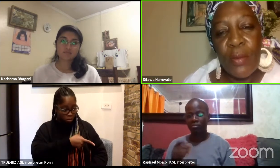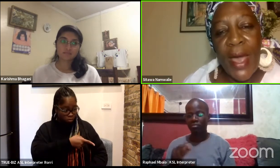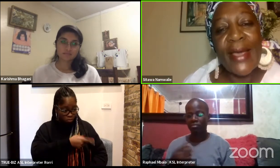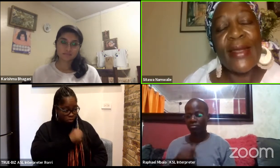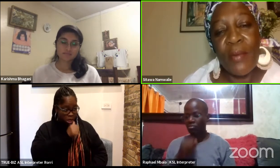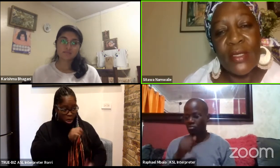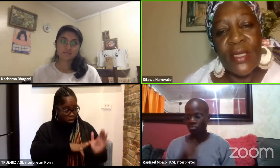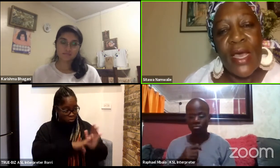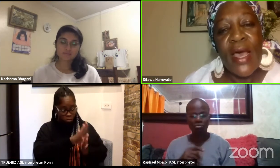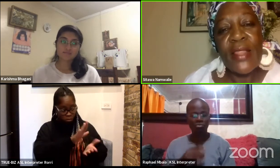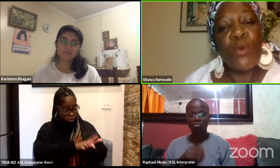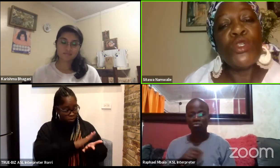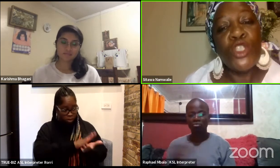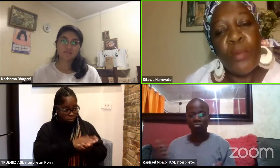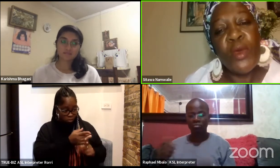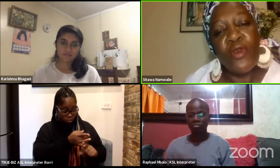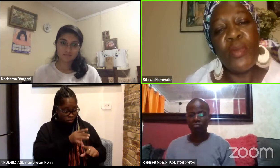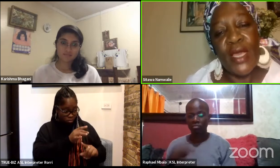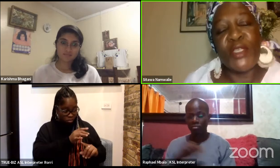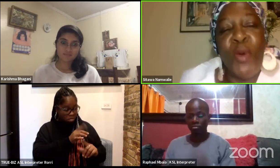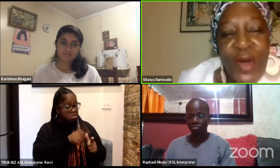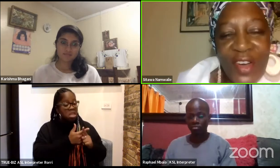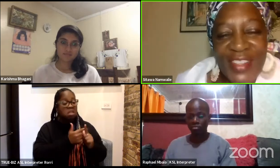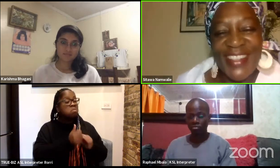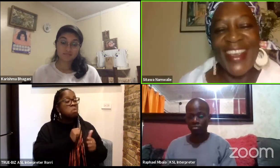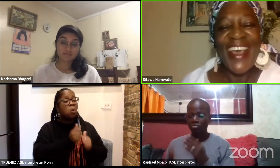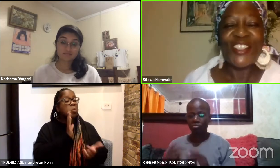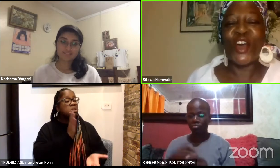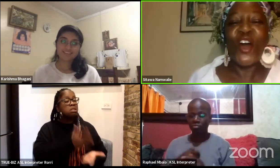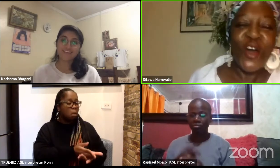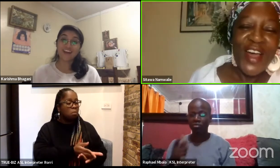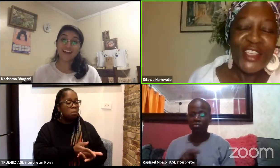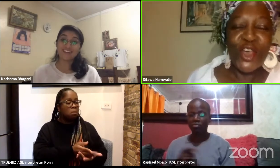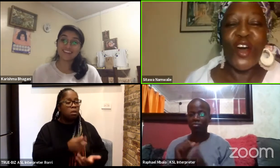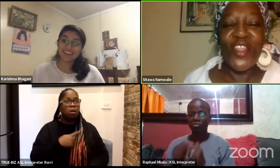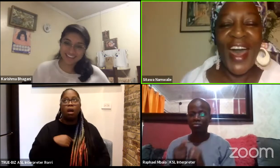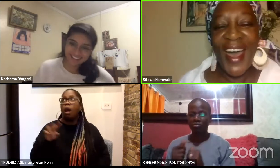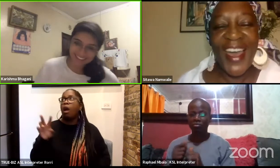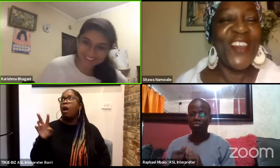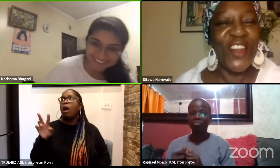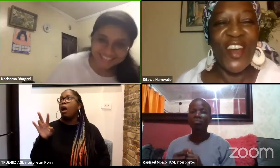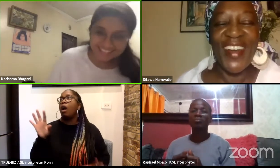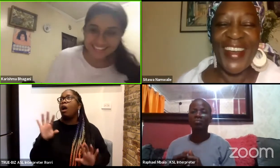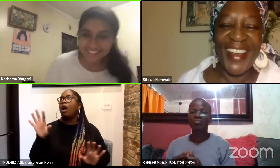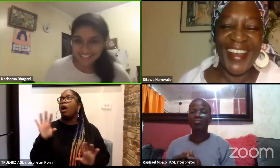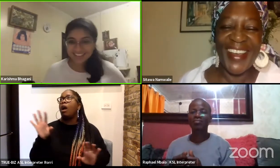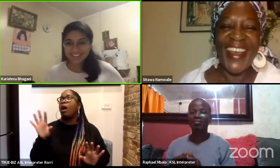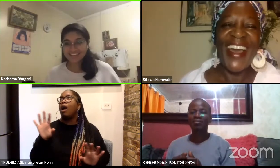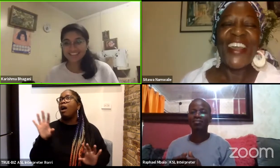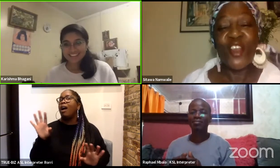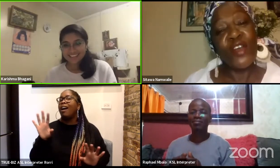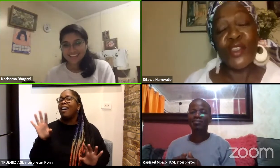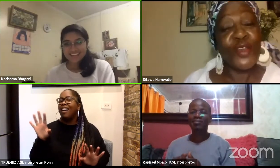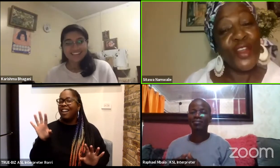in my academics, they would stop me from playing sports, so that can act like a serious incentive,